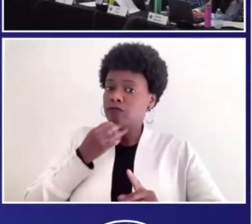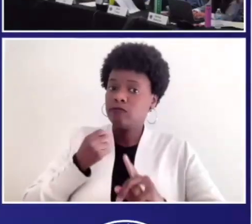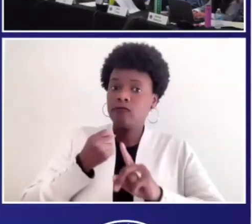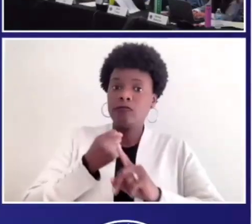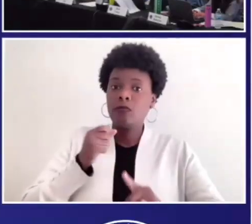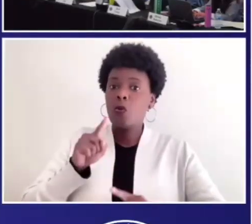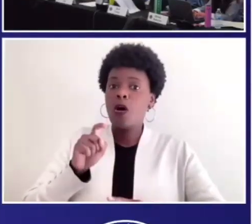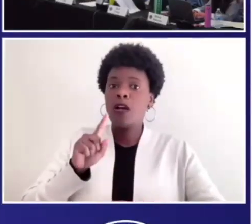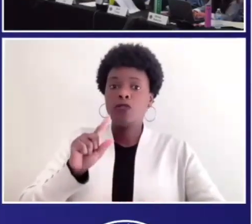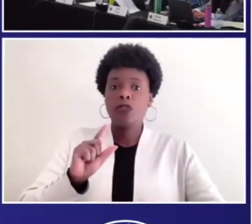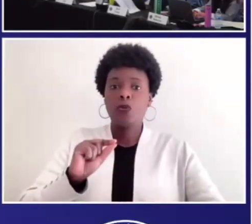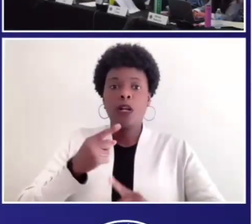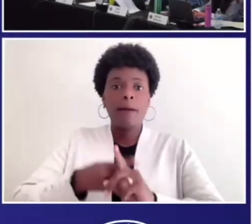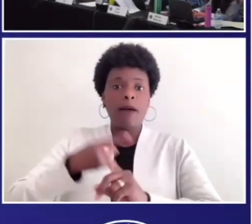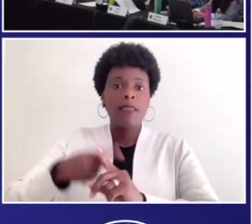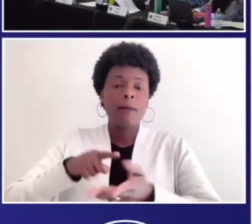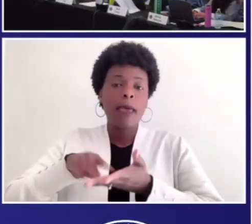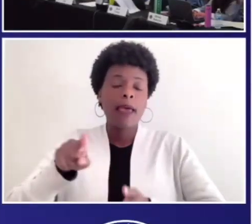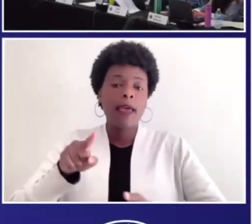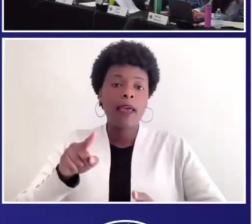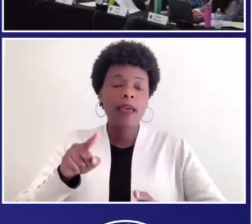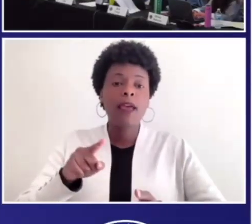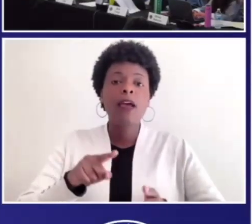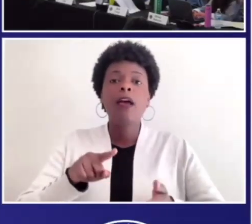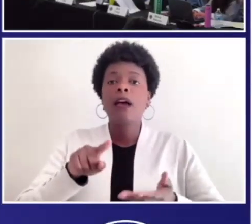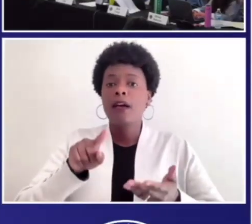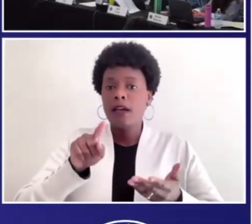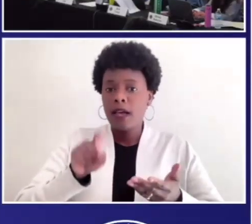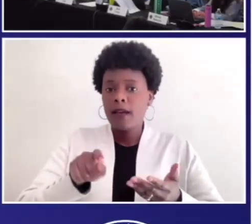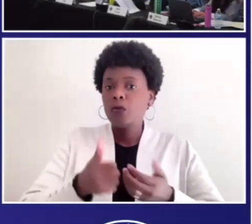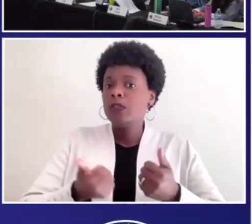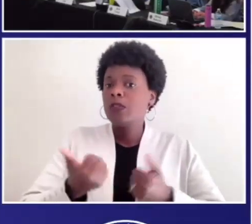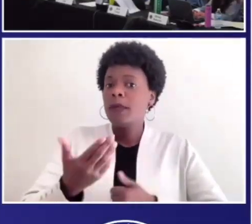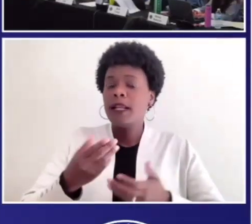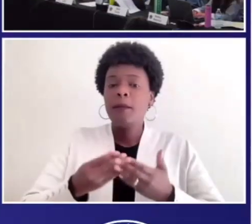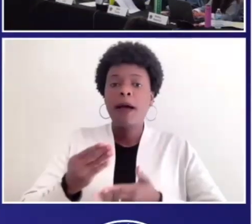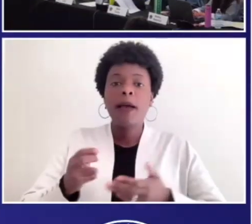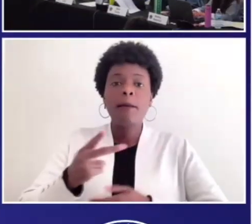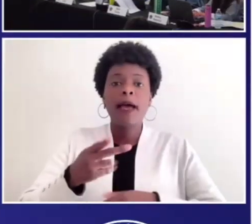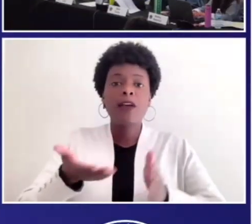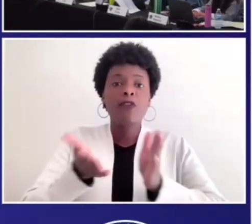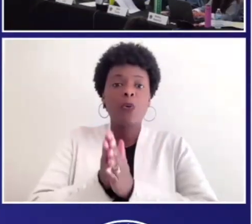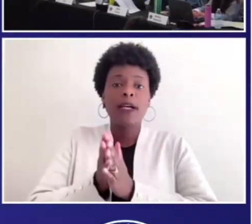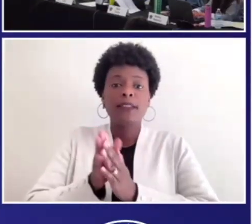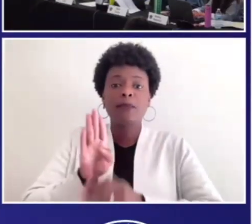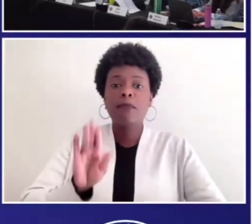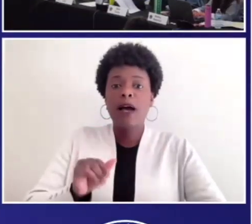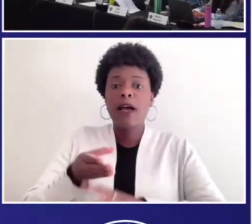monthly payments for qualification, that they would need to submit their buyback request by or before July 2026.